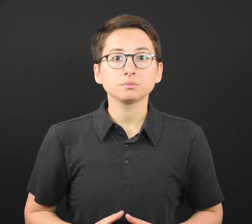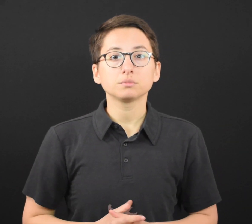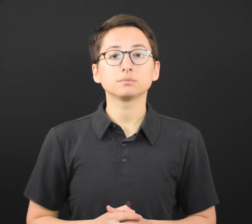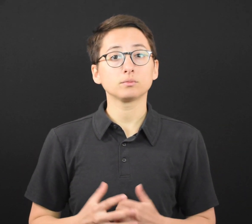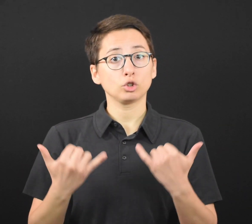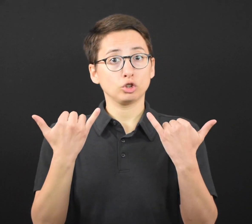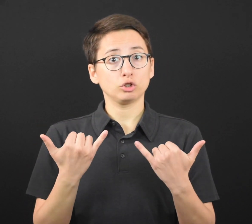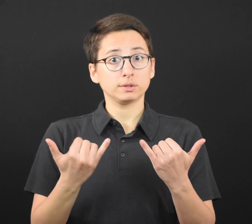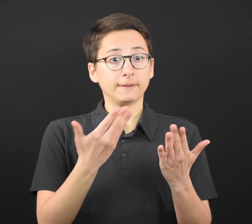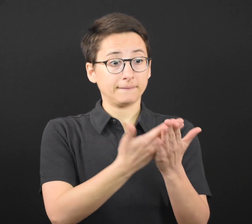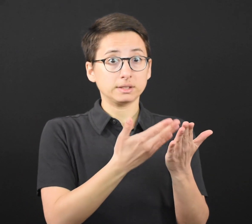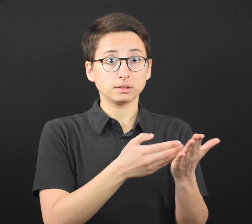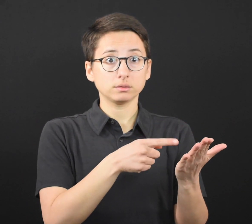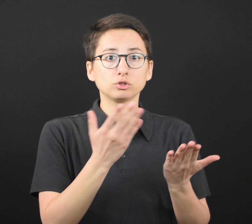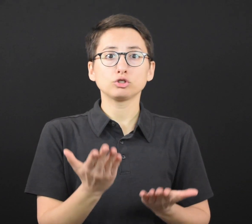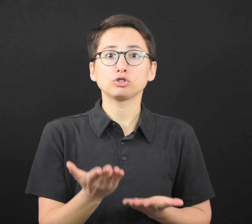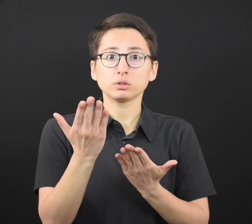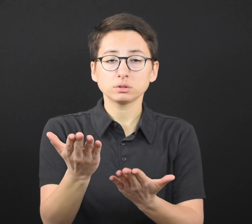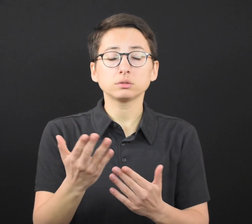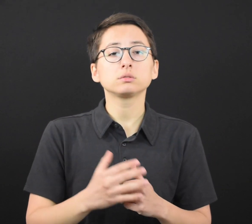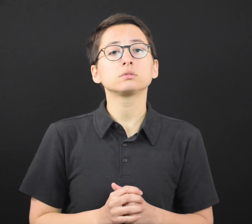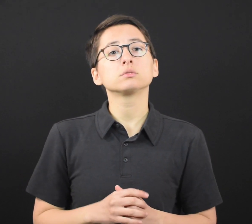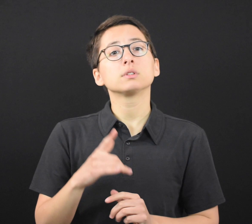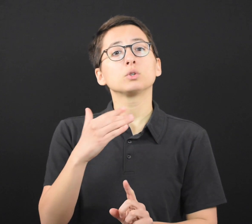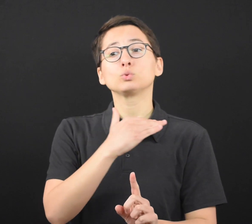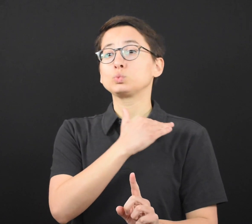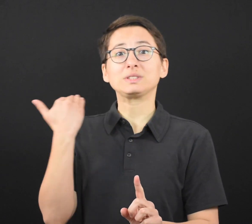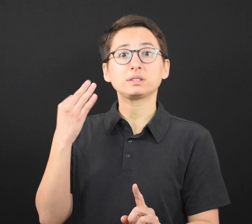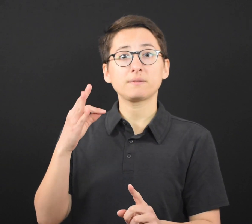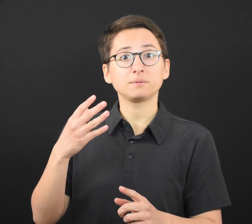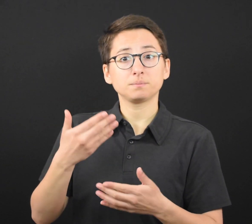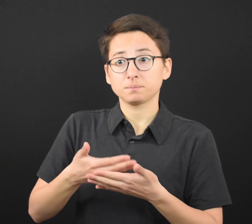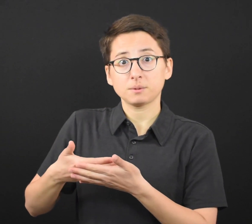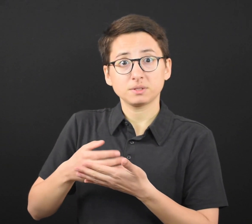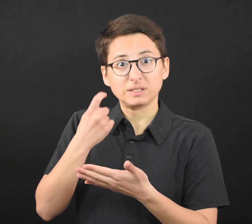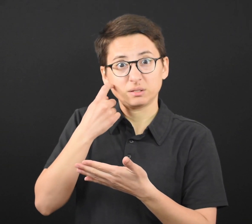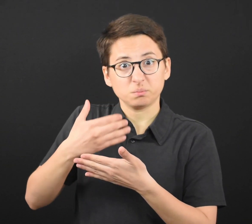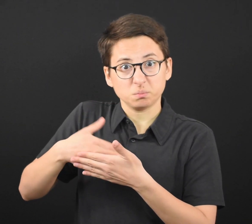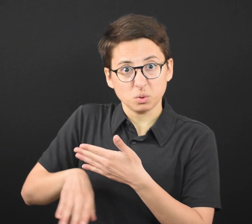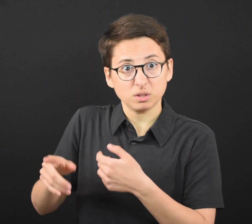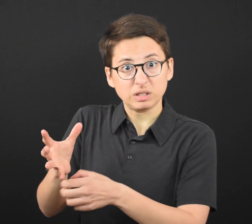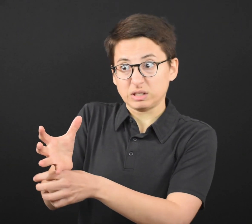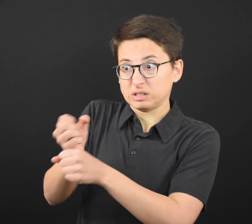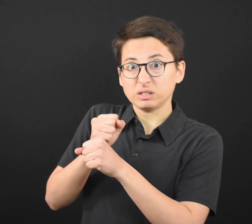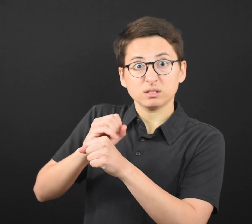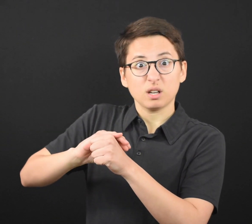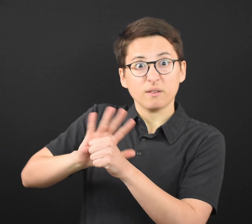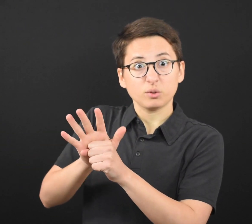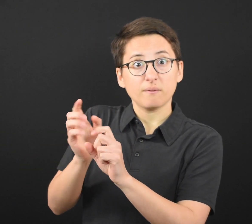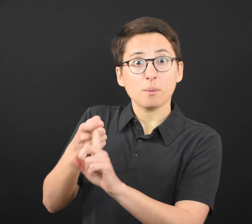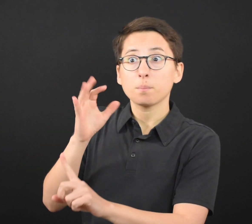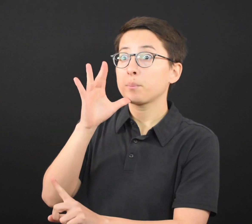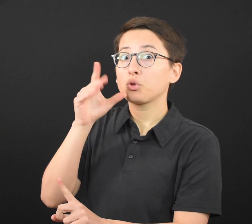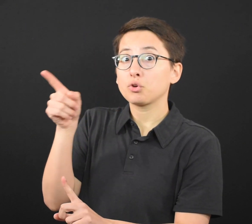Current evidence suggests that the risk of a newborn getting COVID-19 from their mother is low,